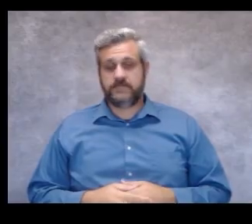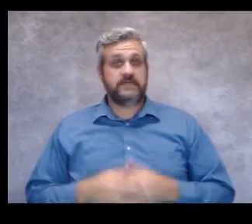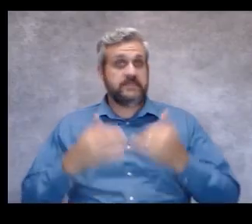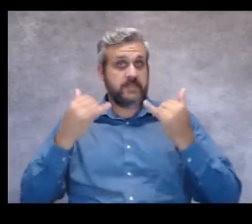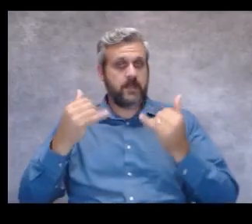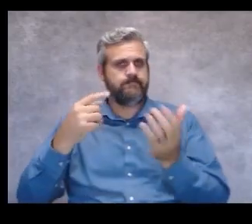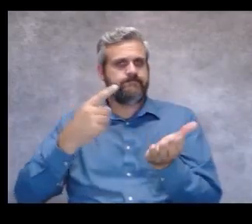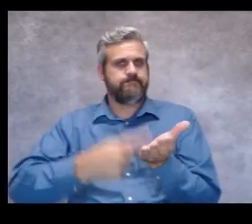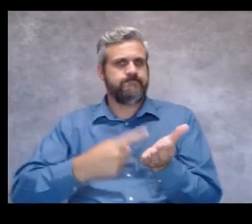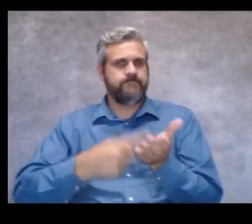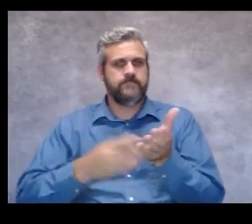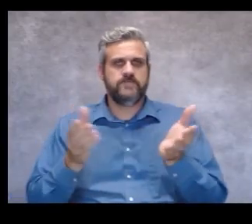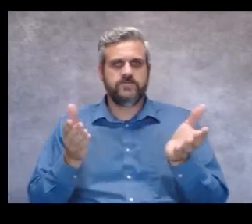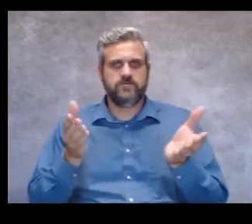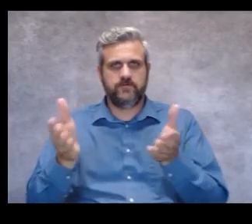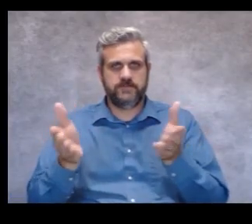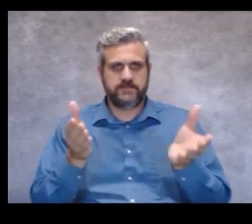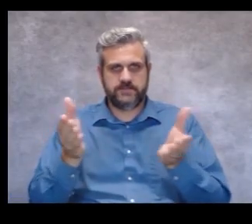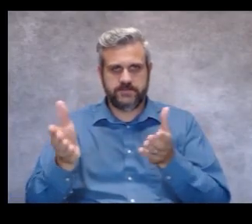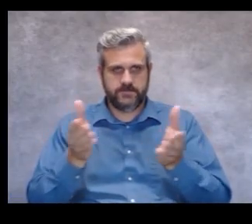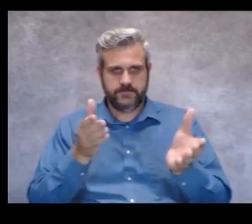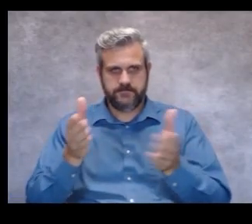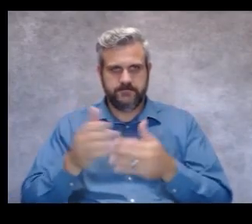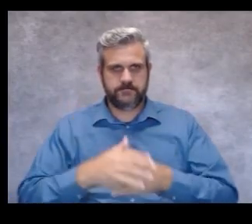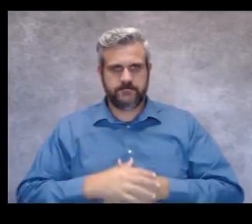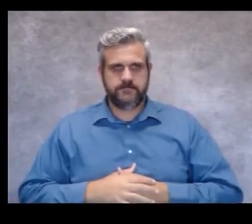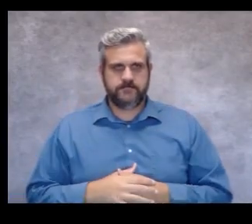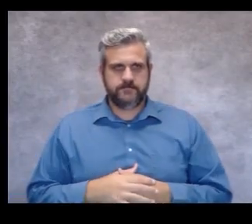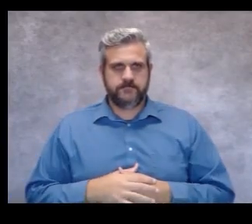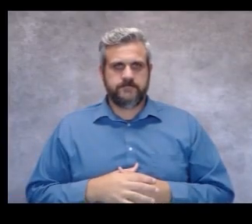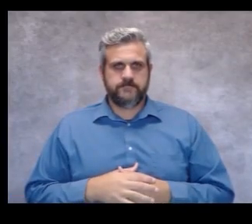Now, let's discuss services.